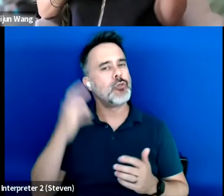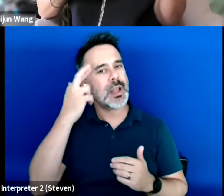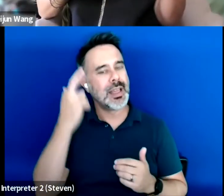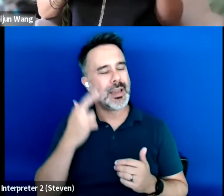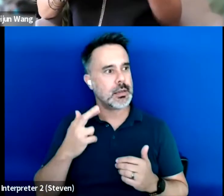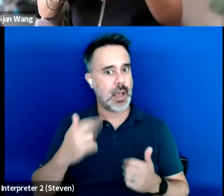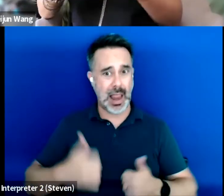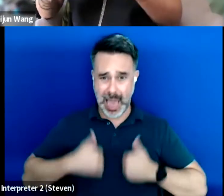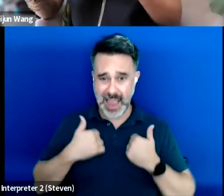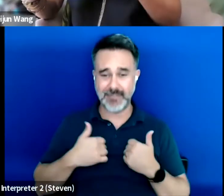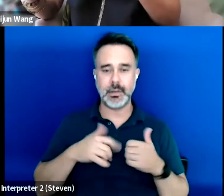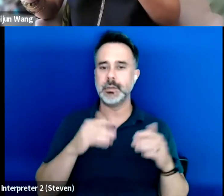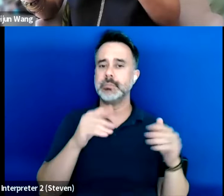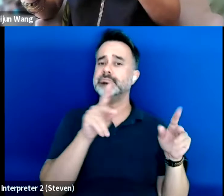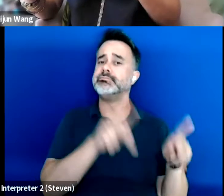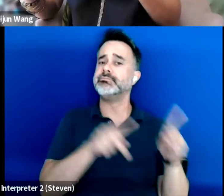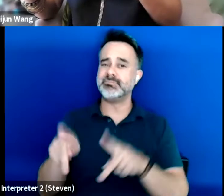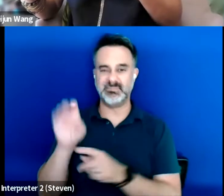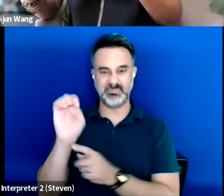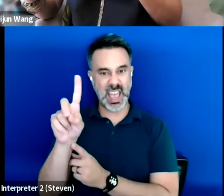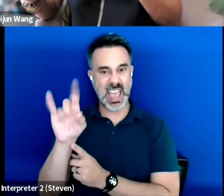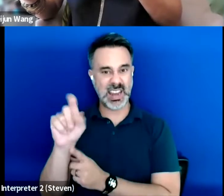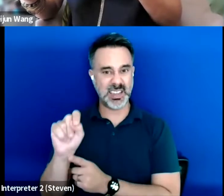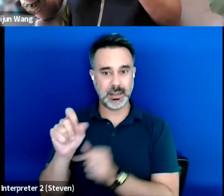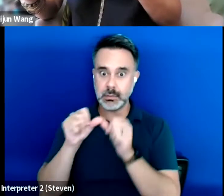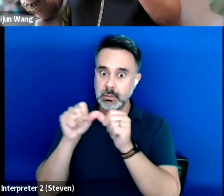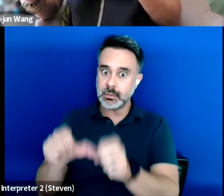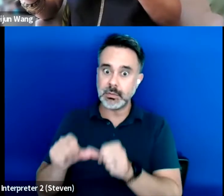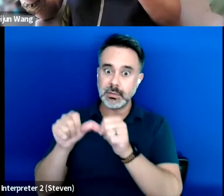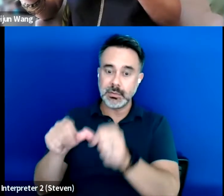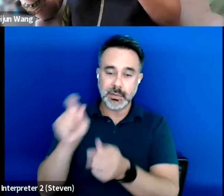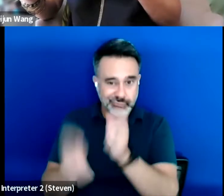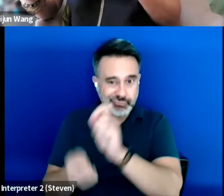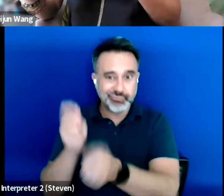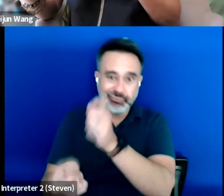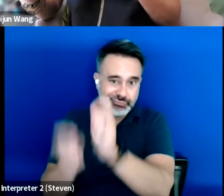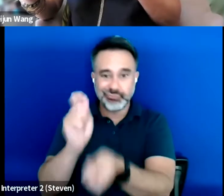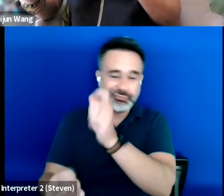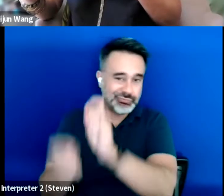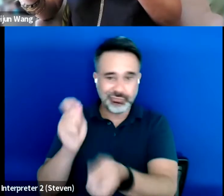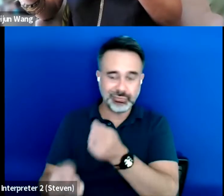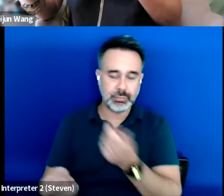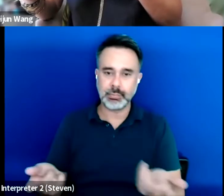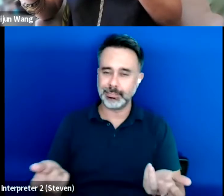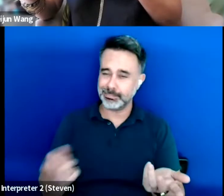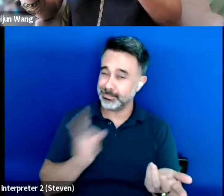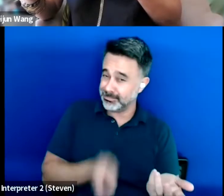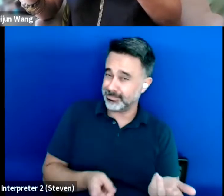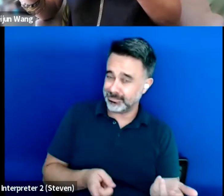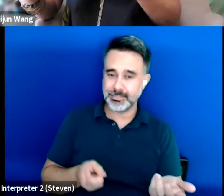Imposter syndrome and internalized ableism are subjects that I've talked about ad nauseam